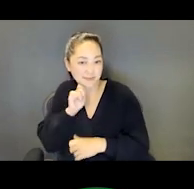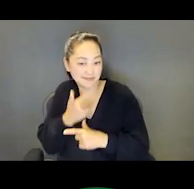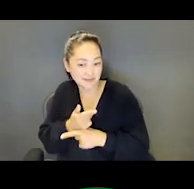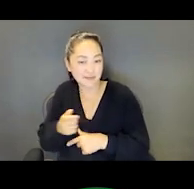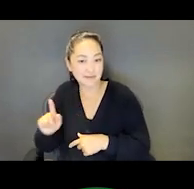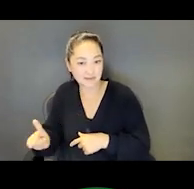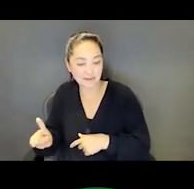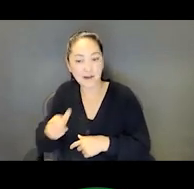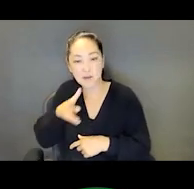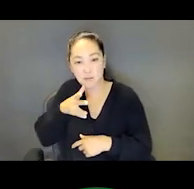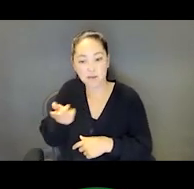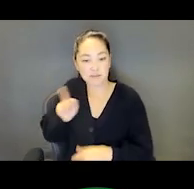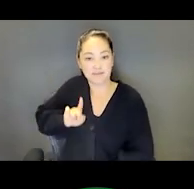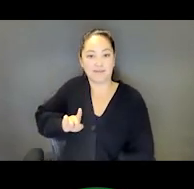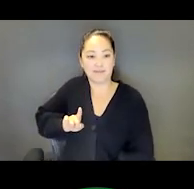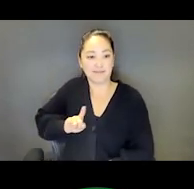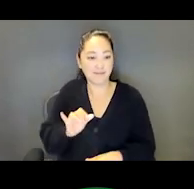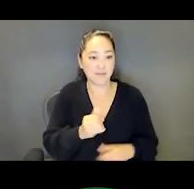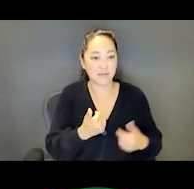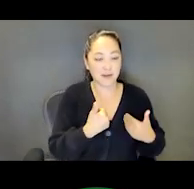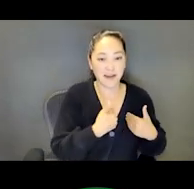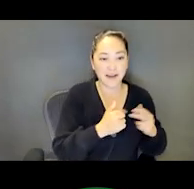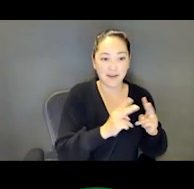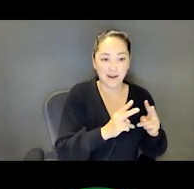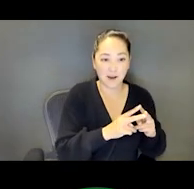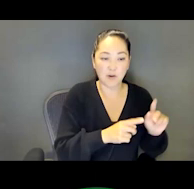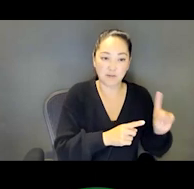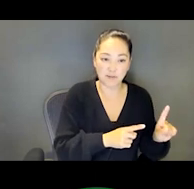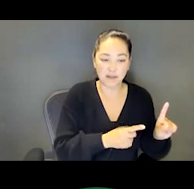up and they are walking on the boardwalk and we can see that's in the fall.